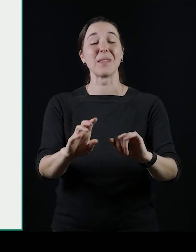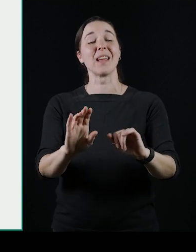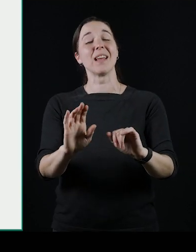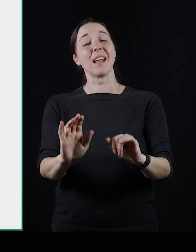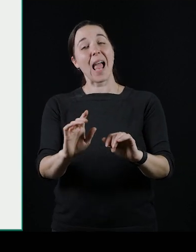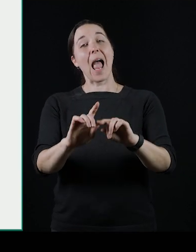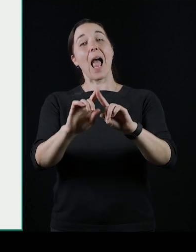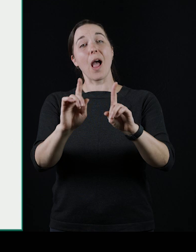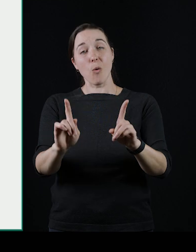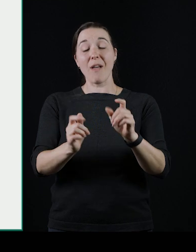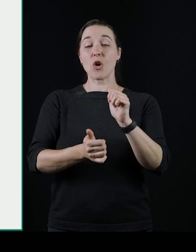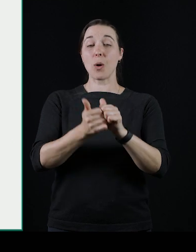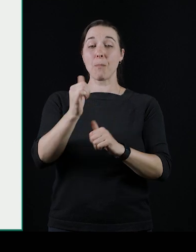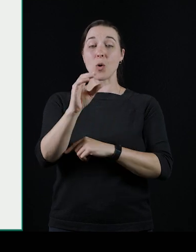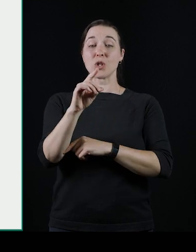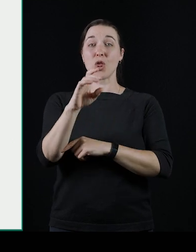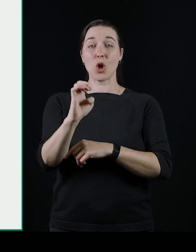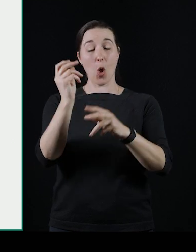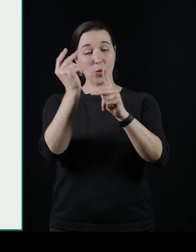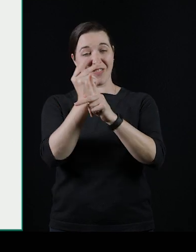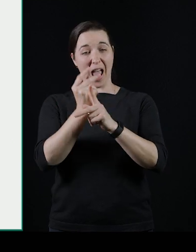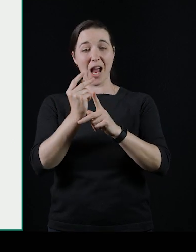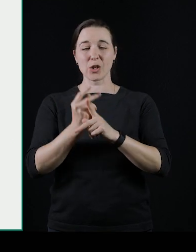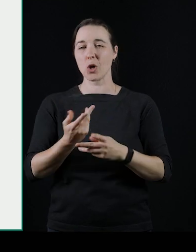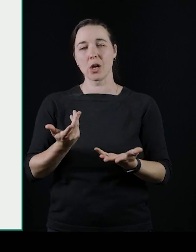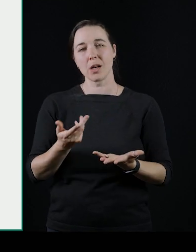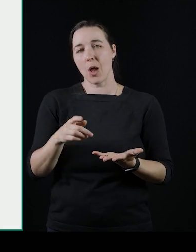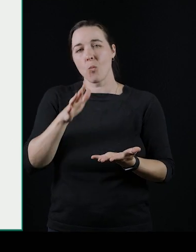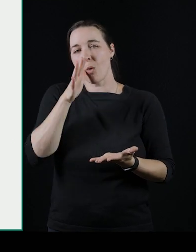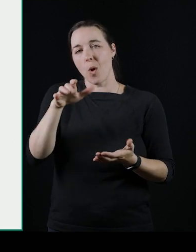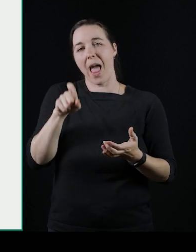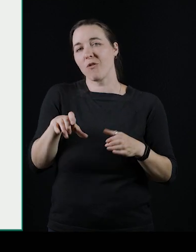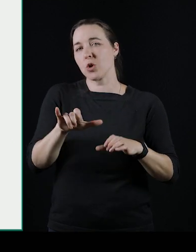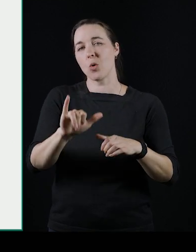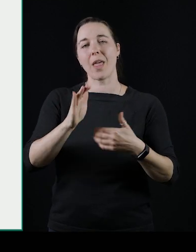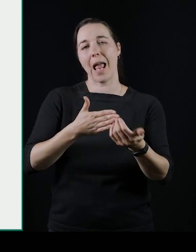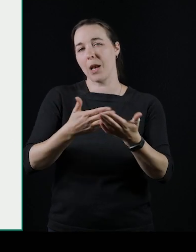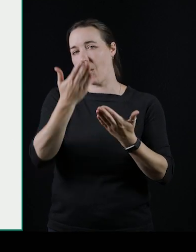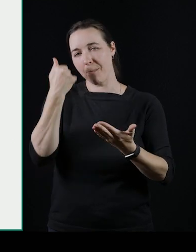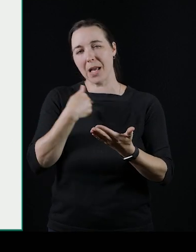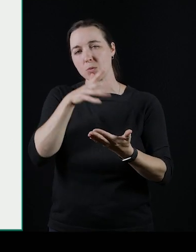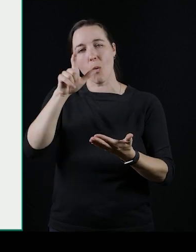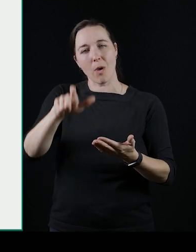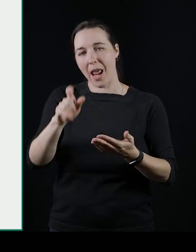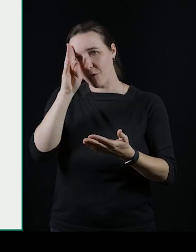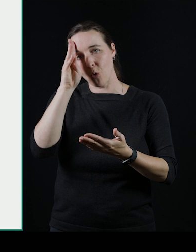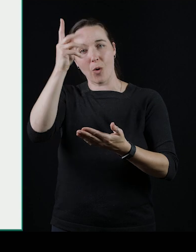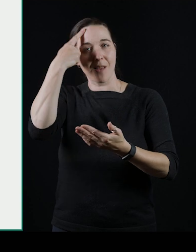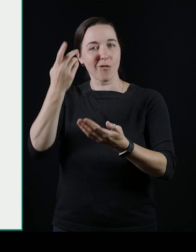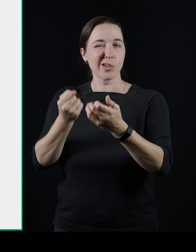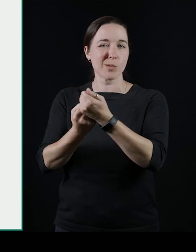However some of the code refactoring was inevitable as we had to do that for supporting our service in Azure anyways.